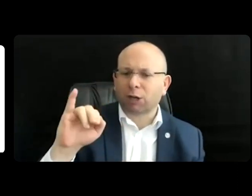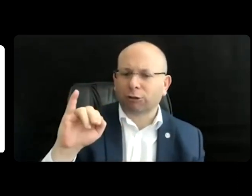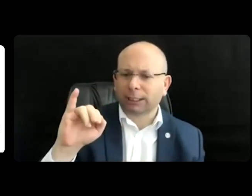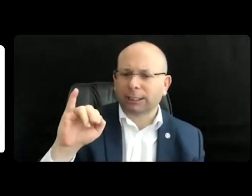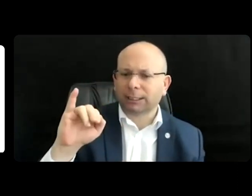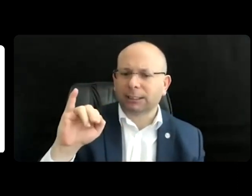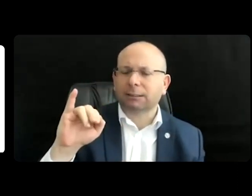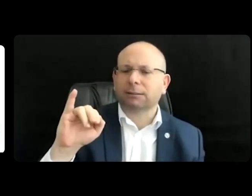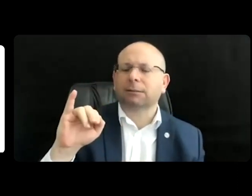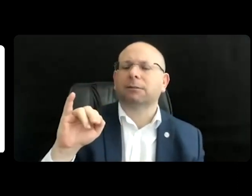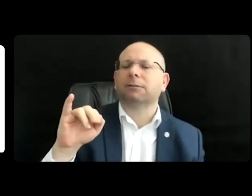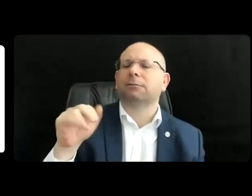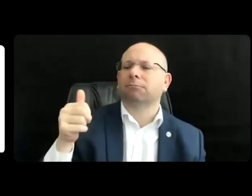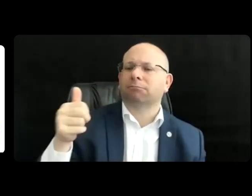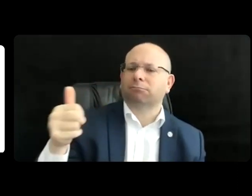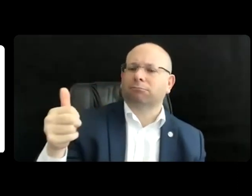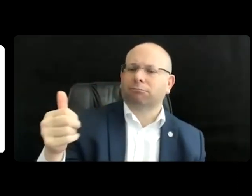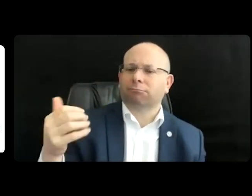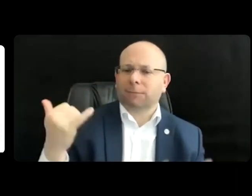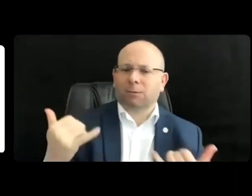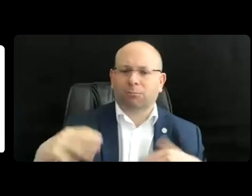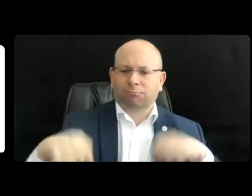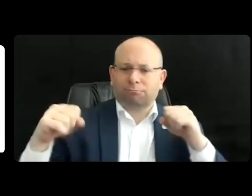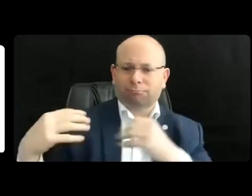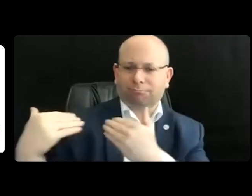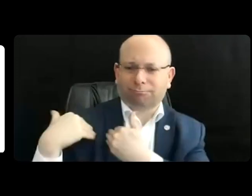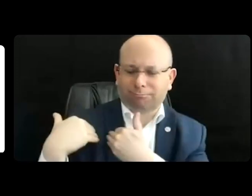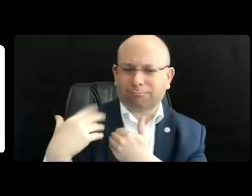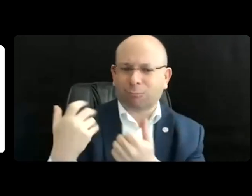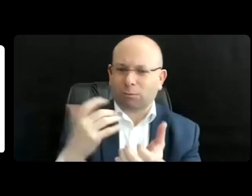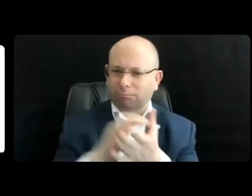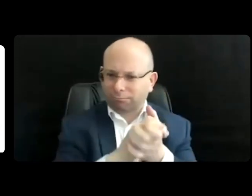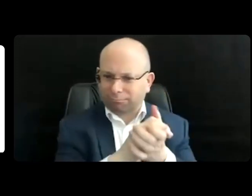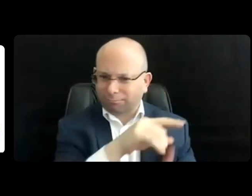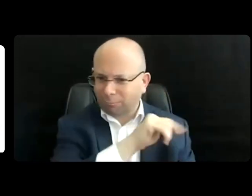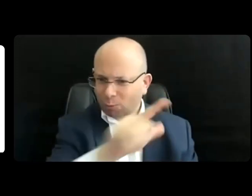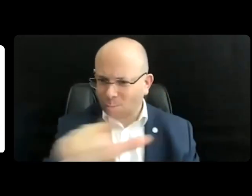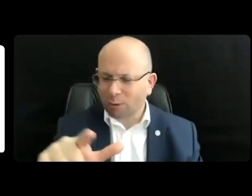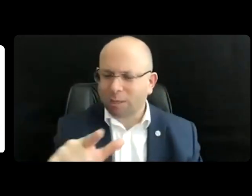We are currently under the tutelage of Chris Majeri, who has taken on the